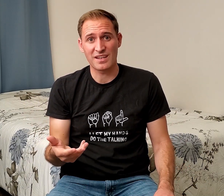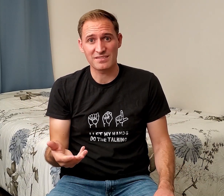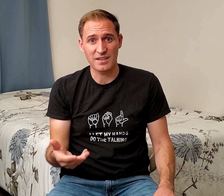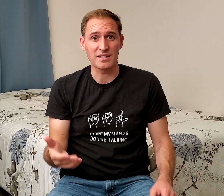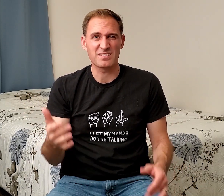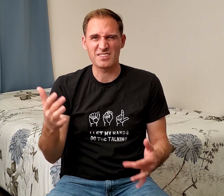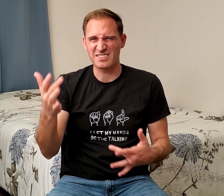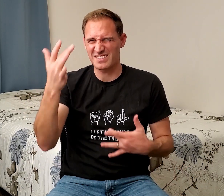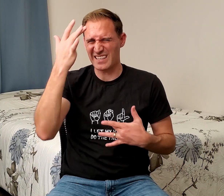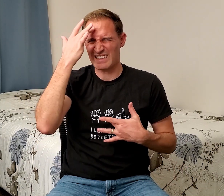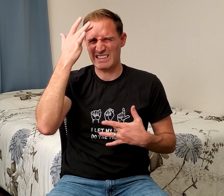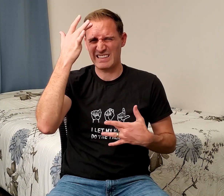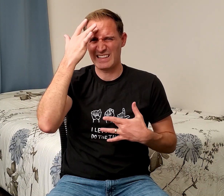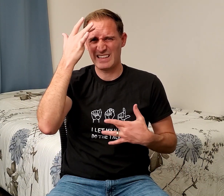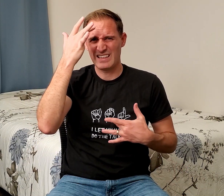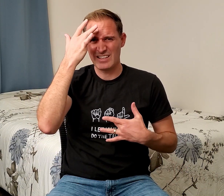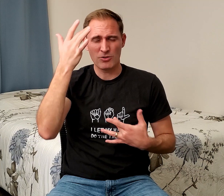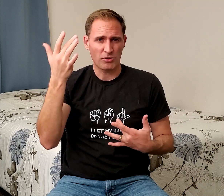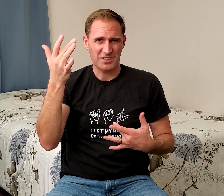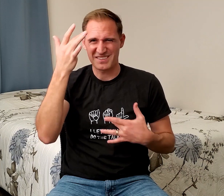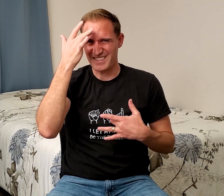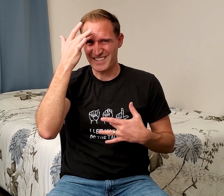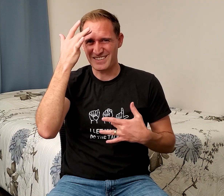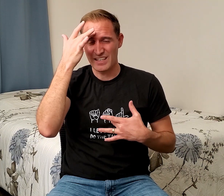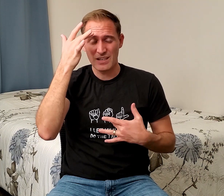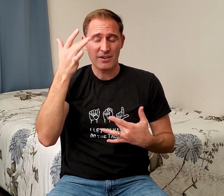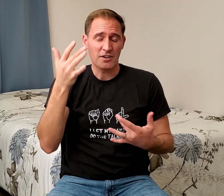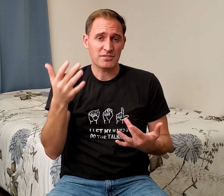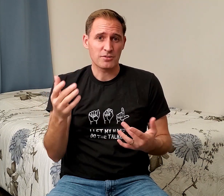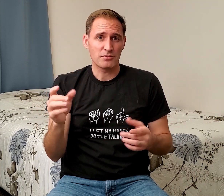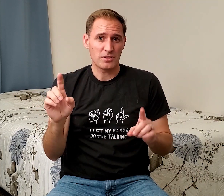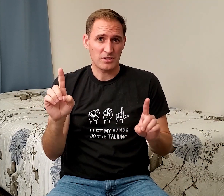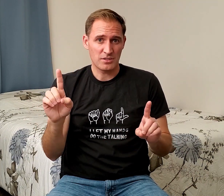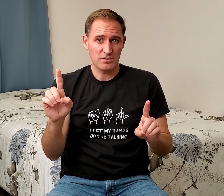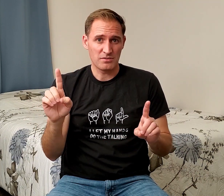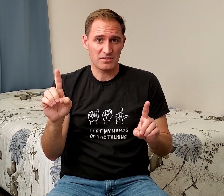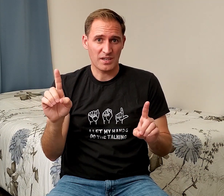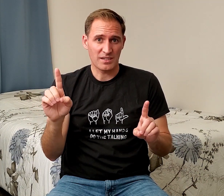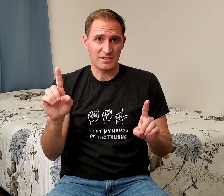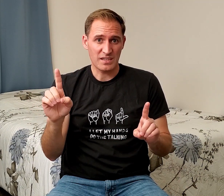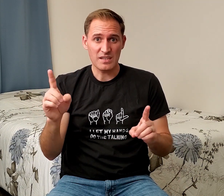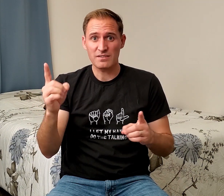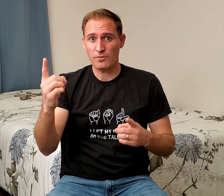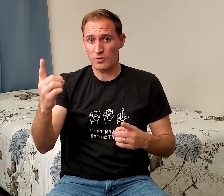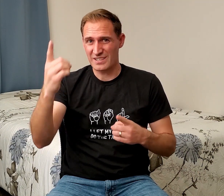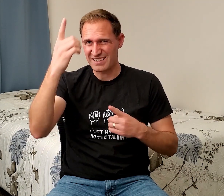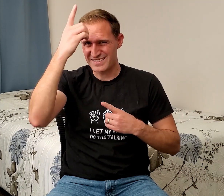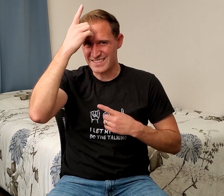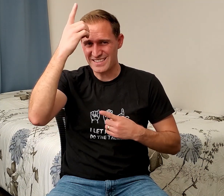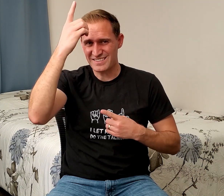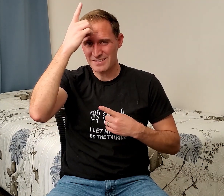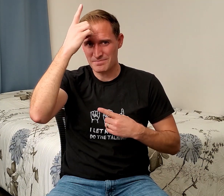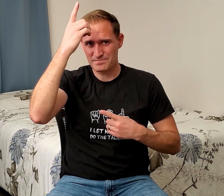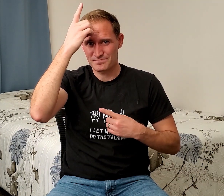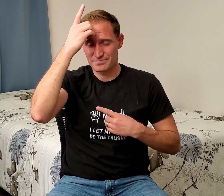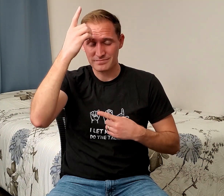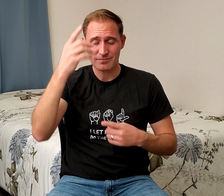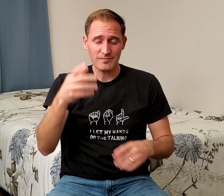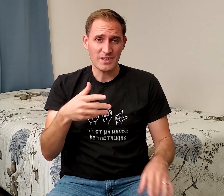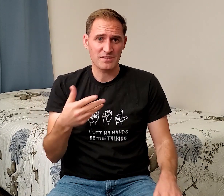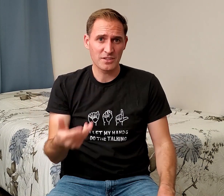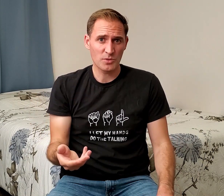that sign so sick or disease. Also you can use D's for disease it's a little